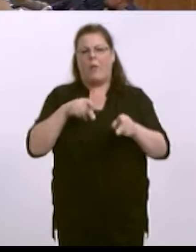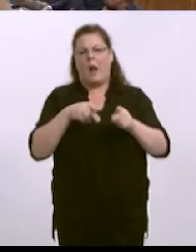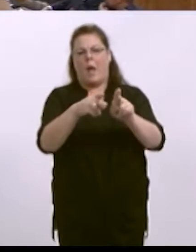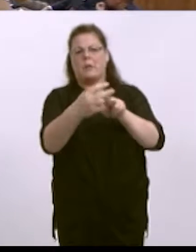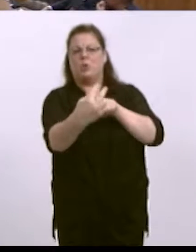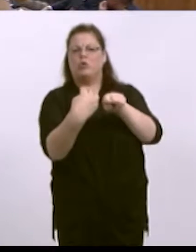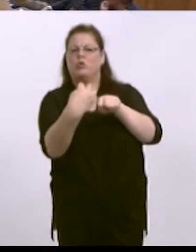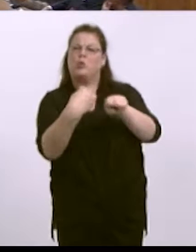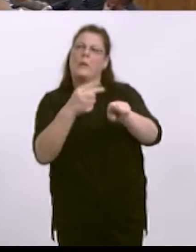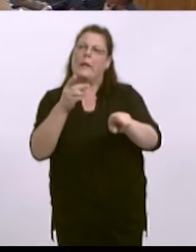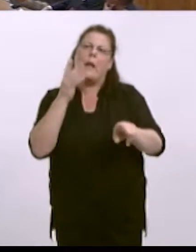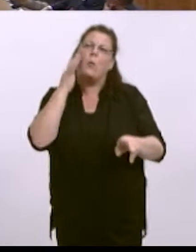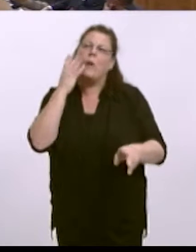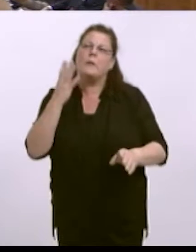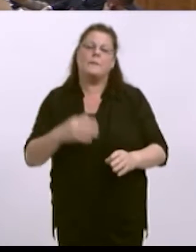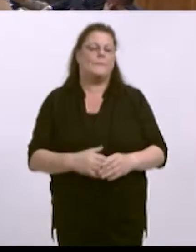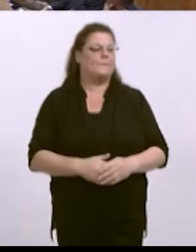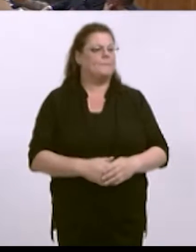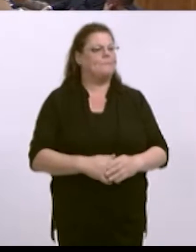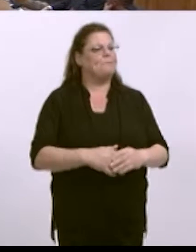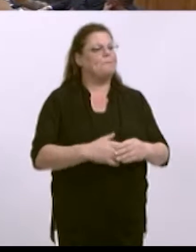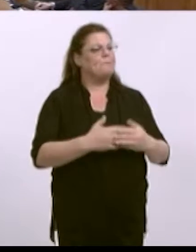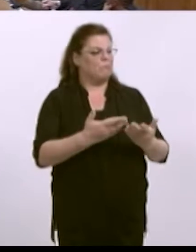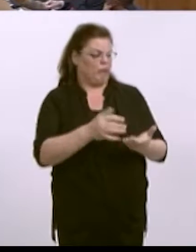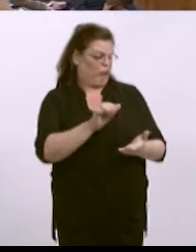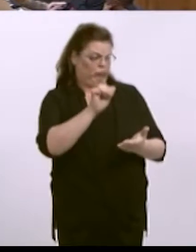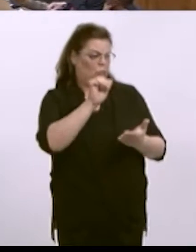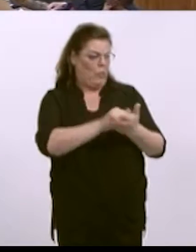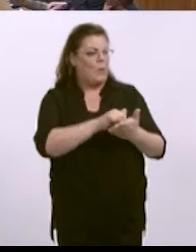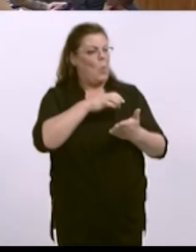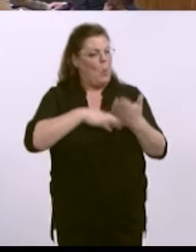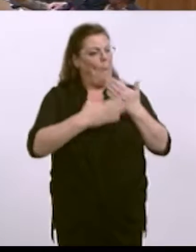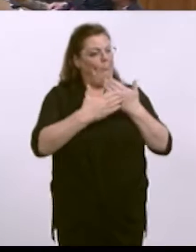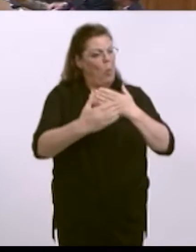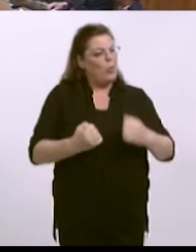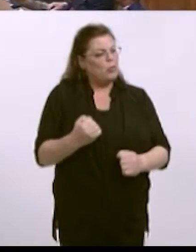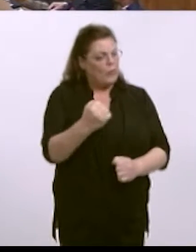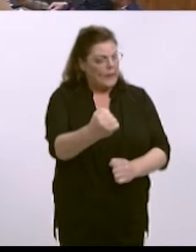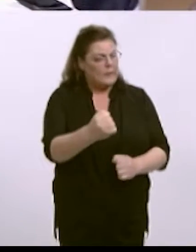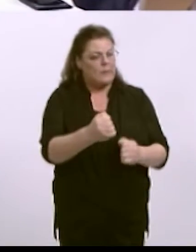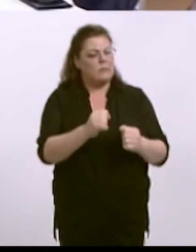train line please? Carwyn Jones: First of all, itís absolutely right that we want to see better frequency by the services, a better quality of rolling